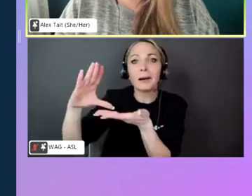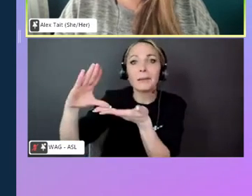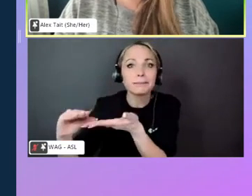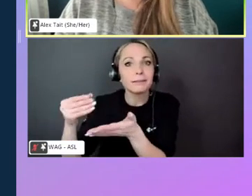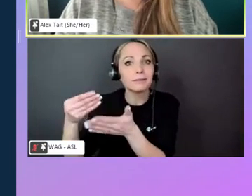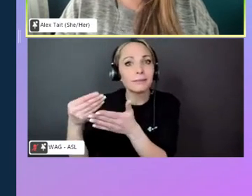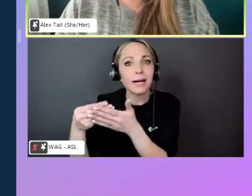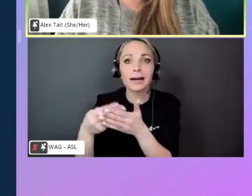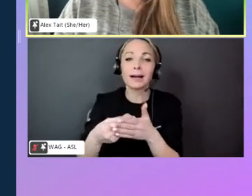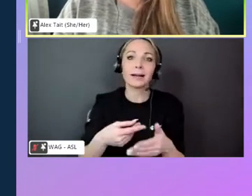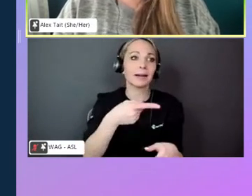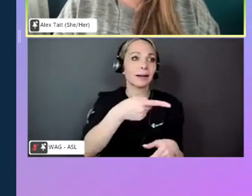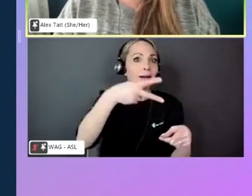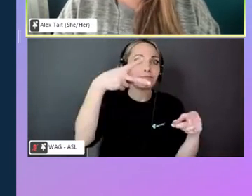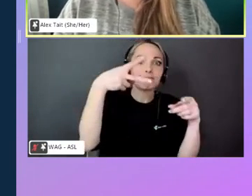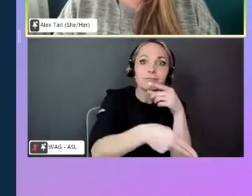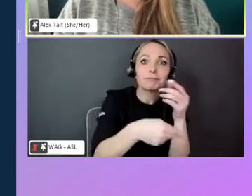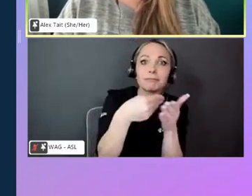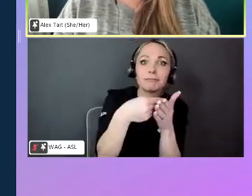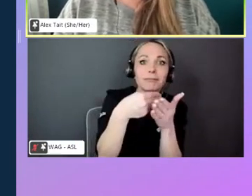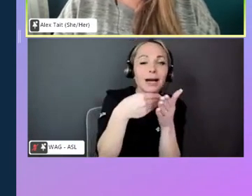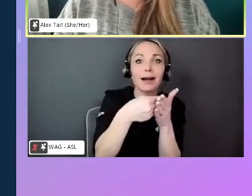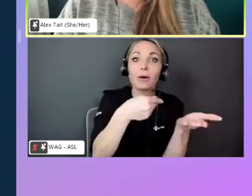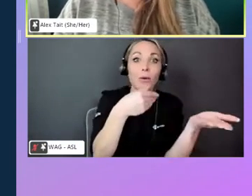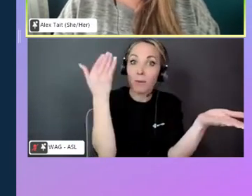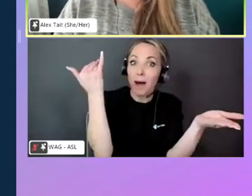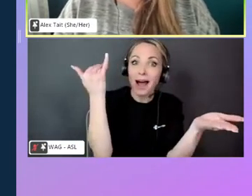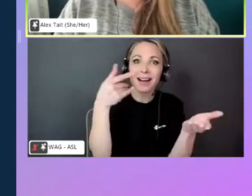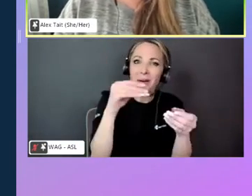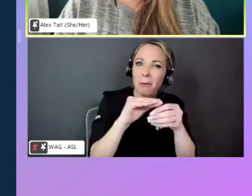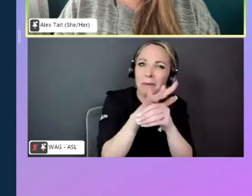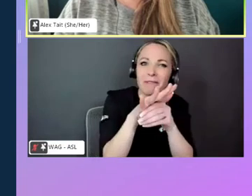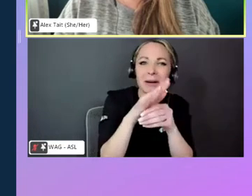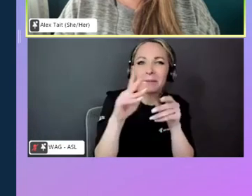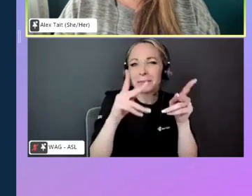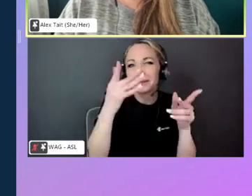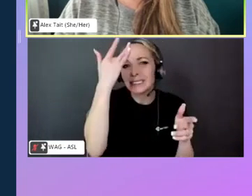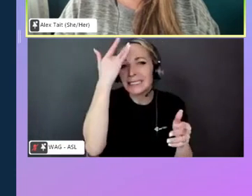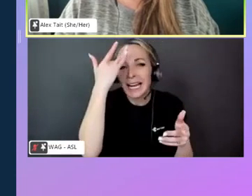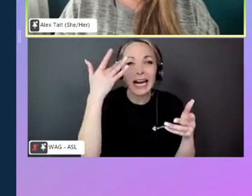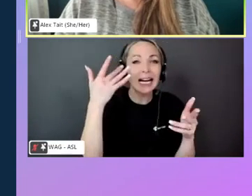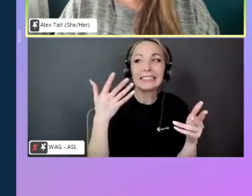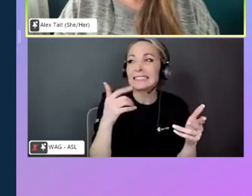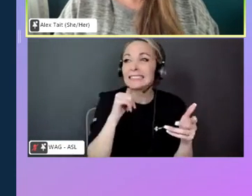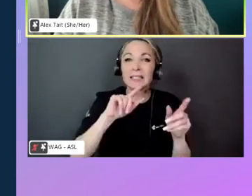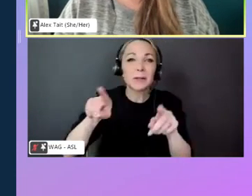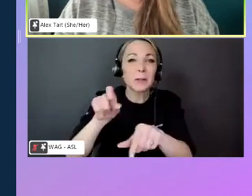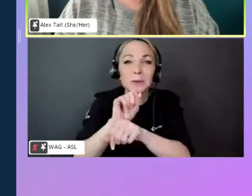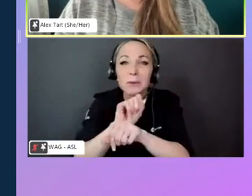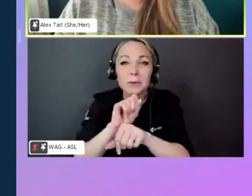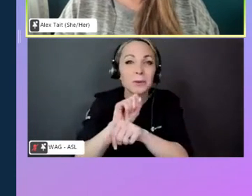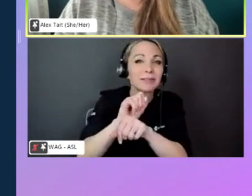cost of living making it harder to pay those things off, and the COVID pandemic hit and people experience layoffs, pay cuts,